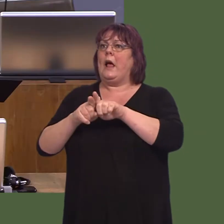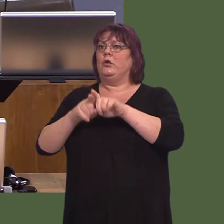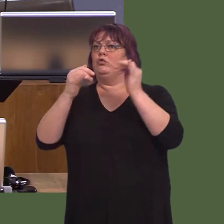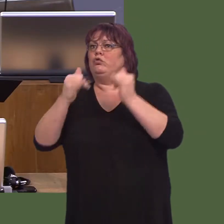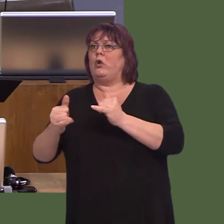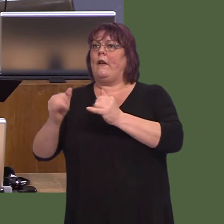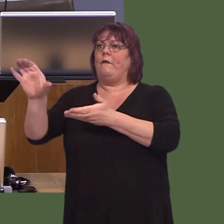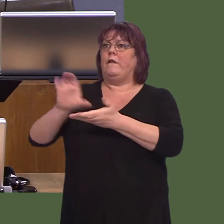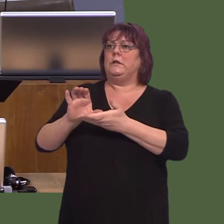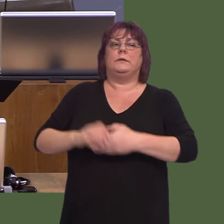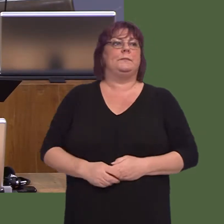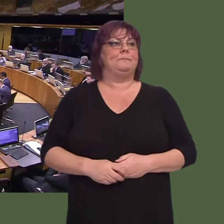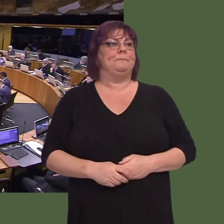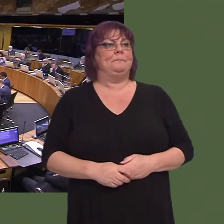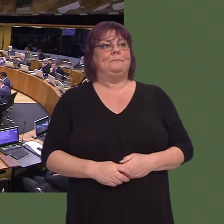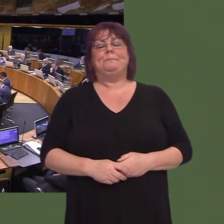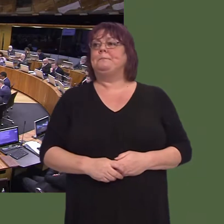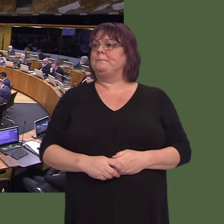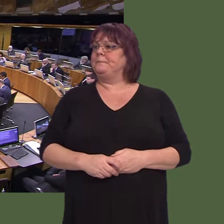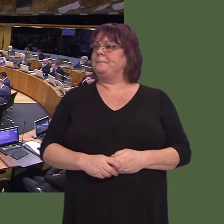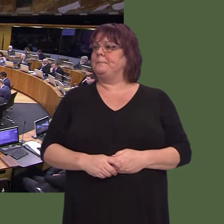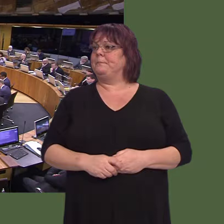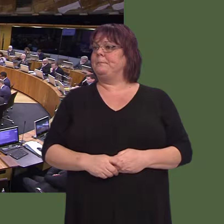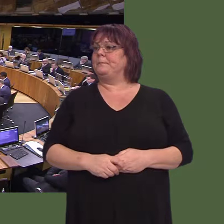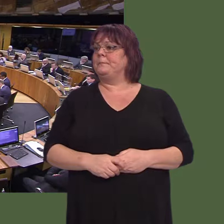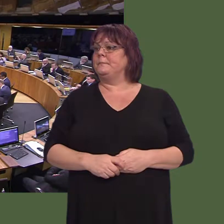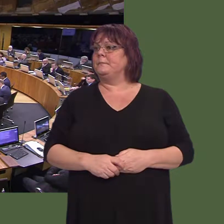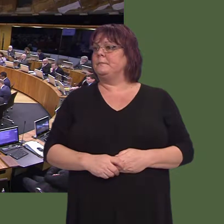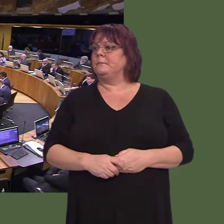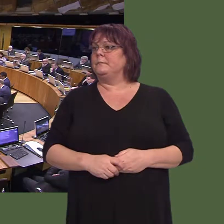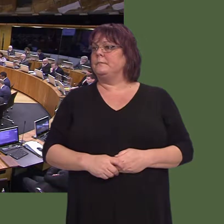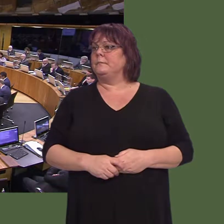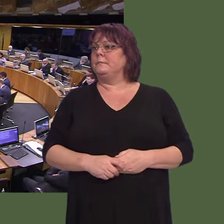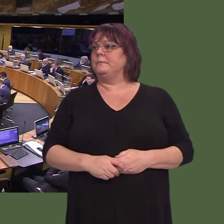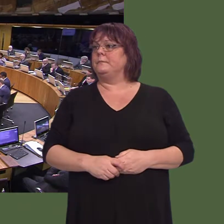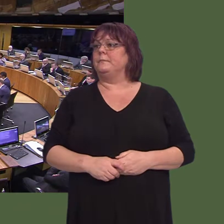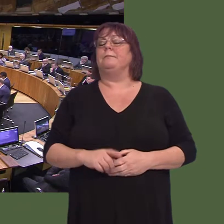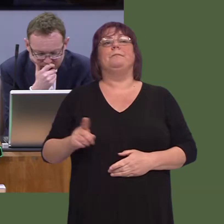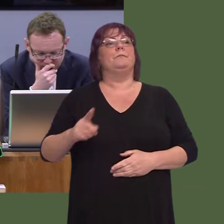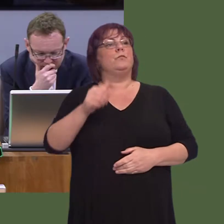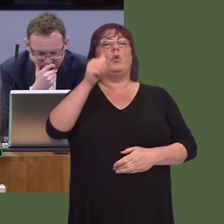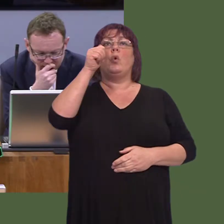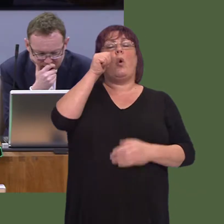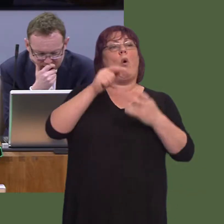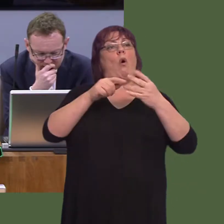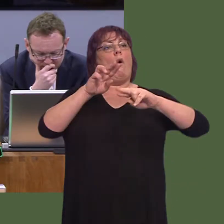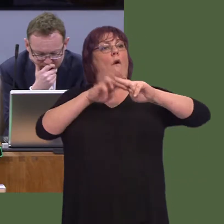Angela Burns AM: Good afternoon, First Minister. You'll know that the Office of Communications report found that 12 per cent of the Welsh